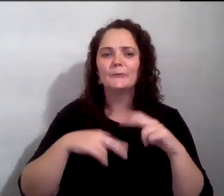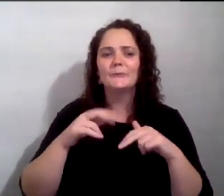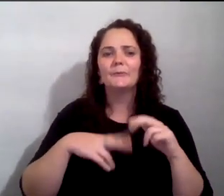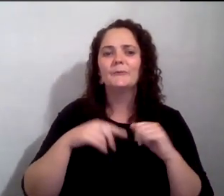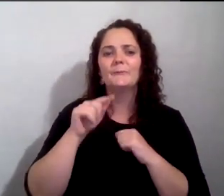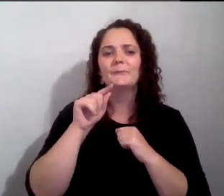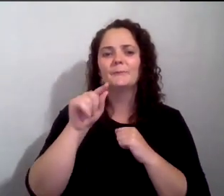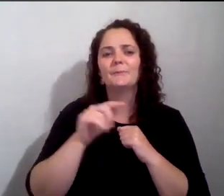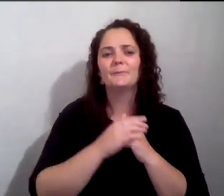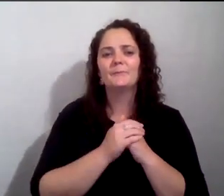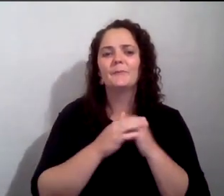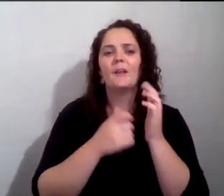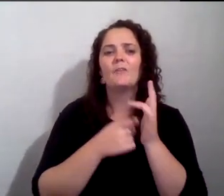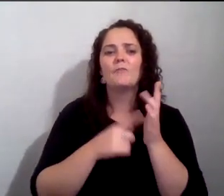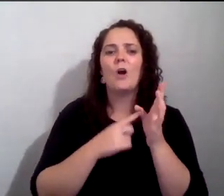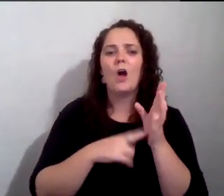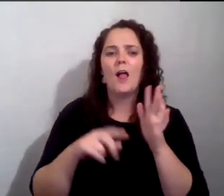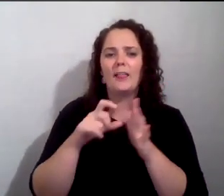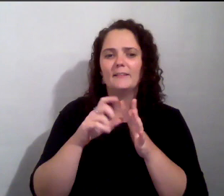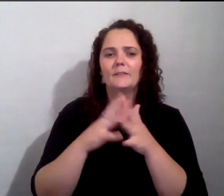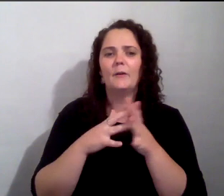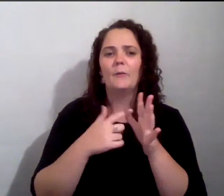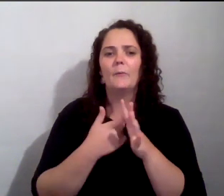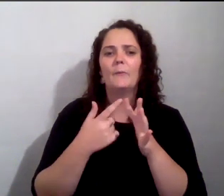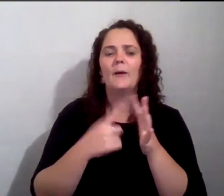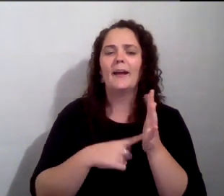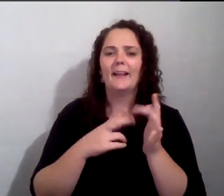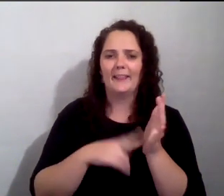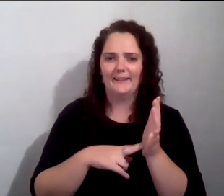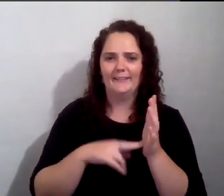Here Roland Wakelin's Bridge under construction demonstrates